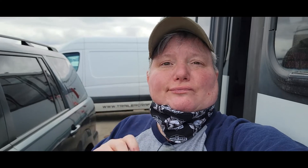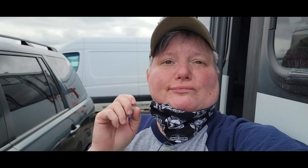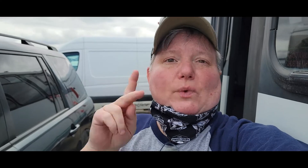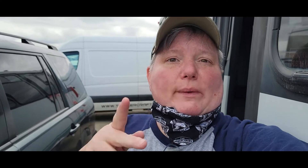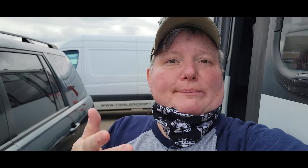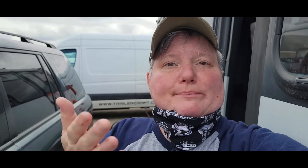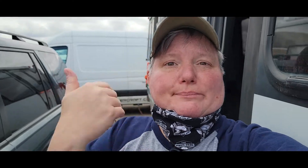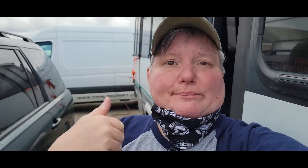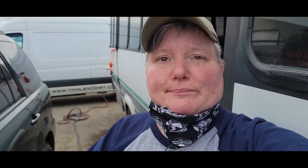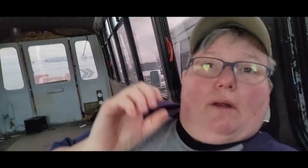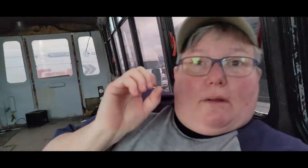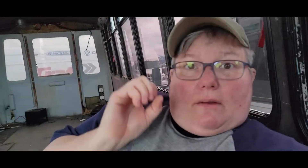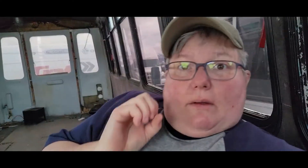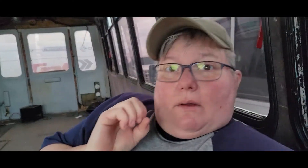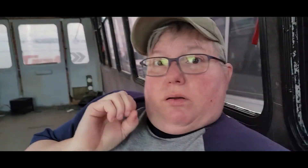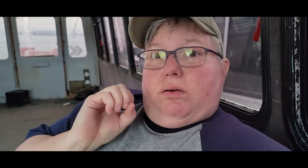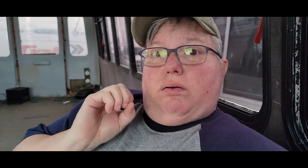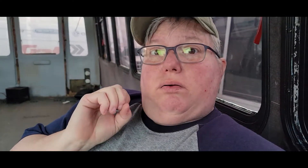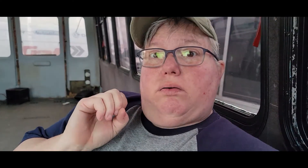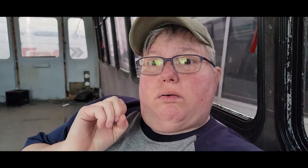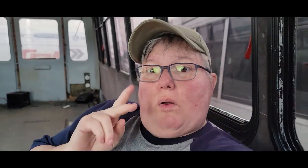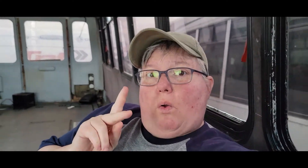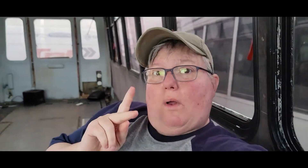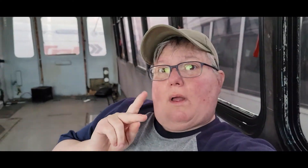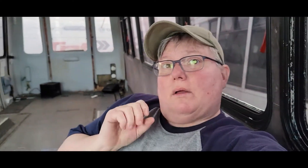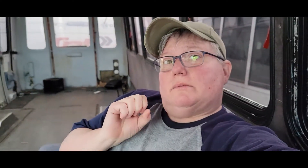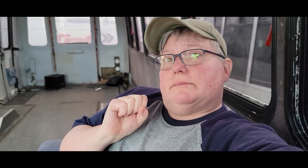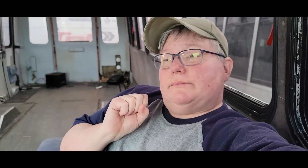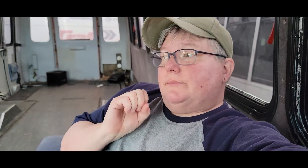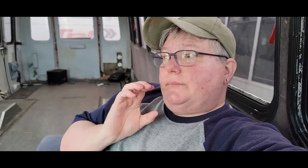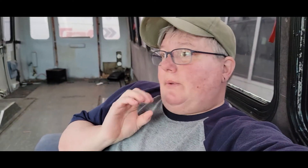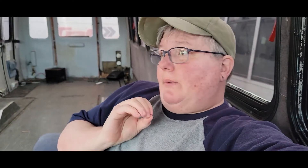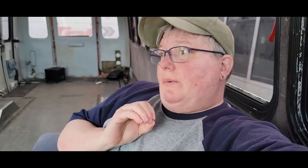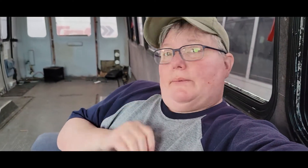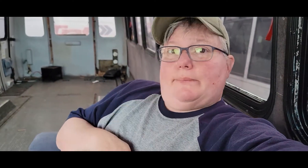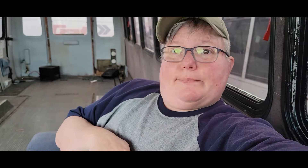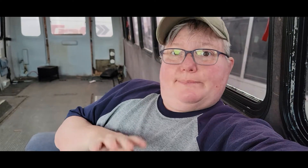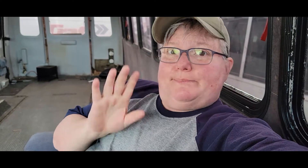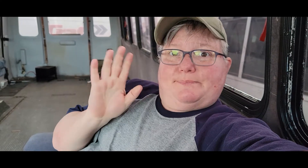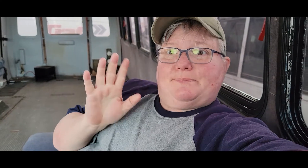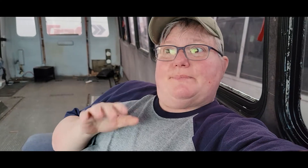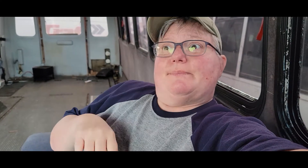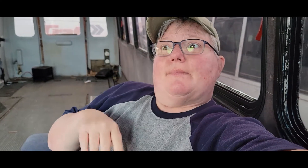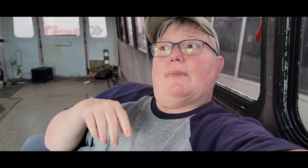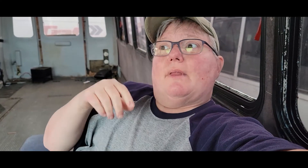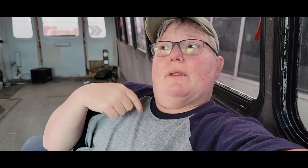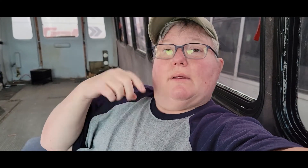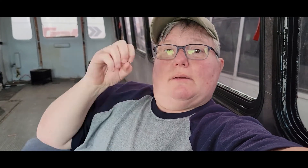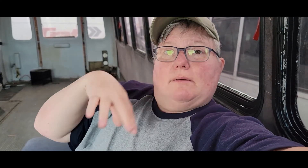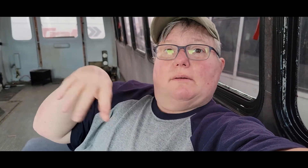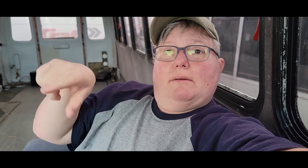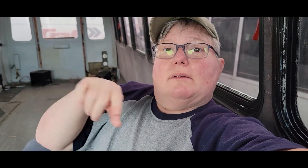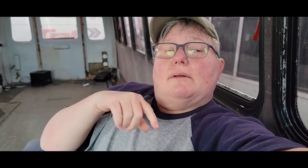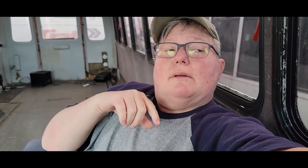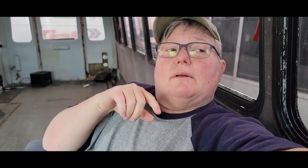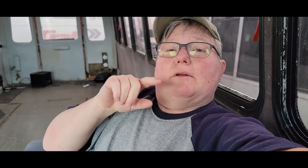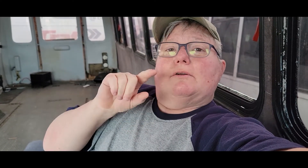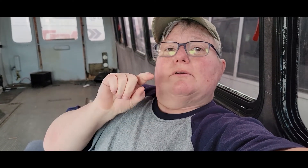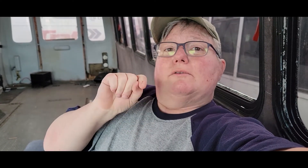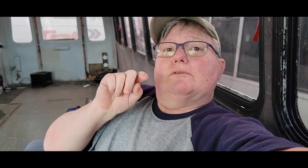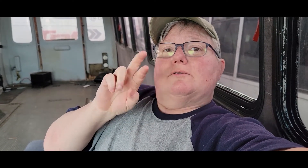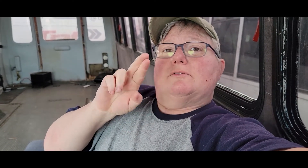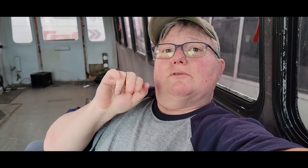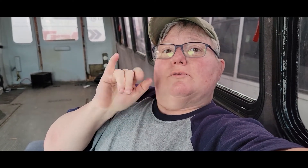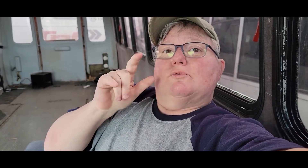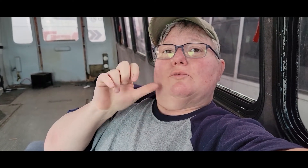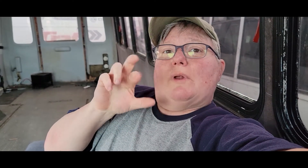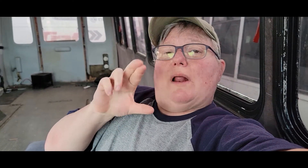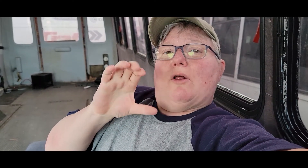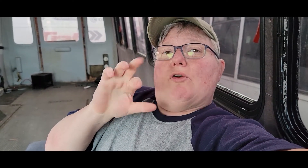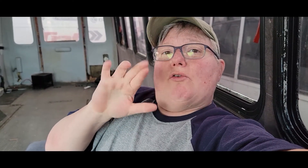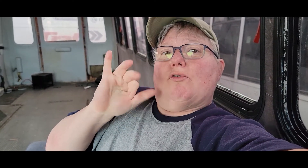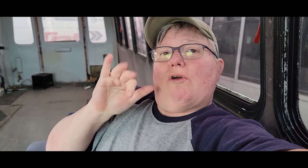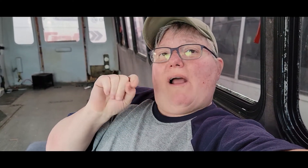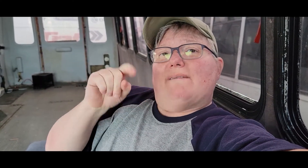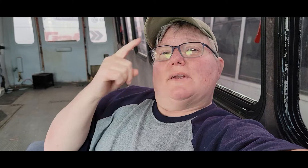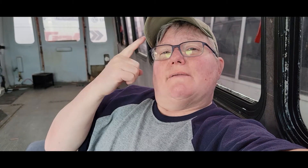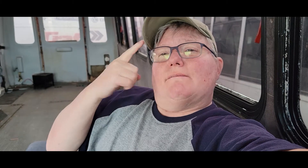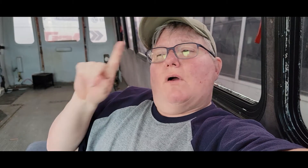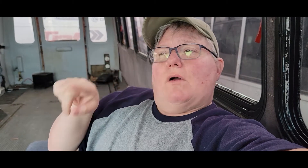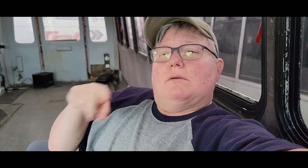All right come on. Okay so *sigh*... so I dropped it uh off at Trailer-Craft for